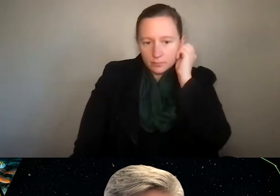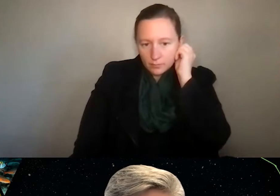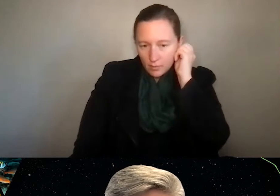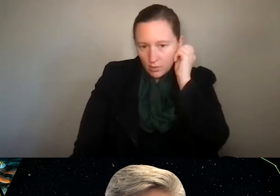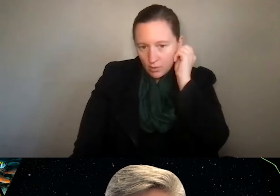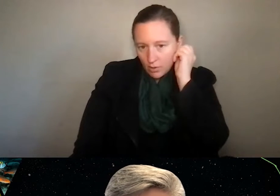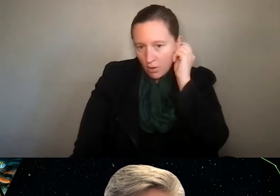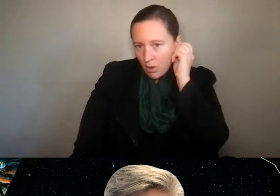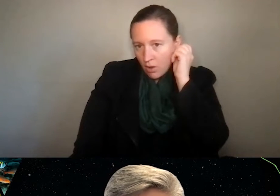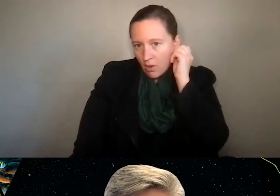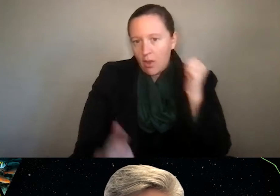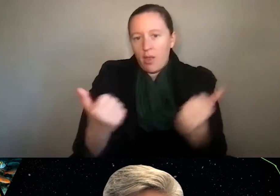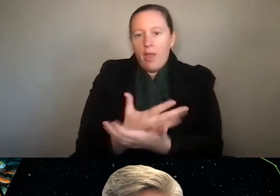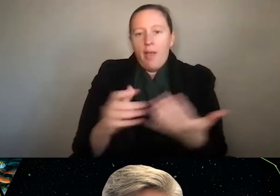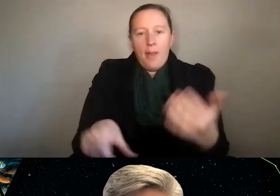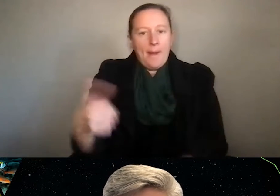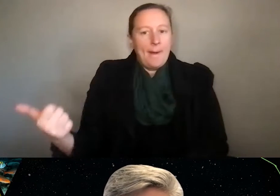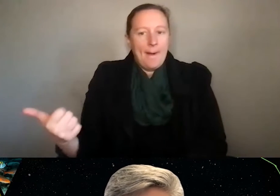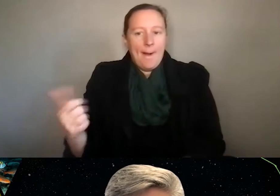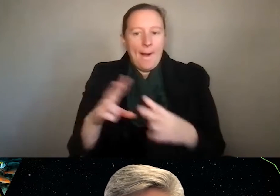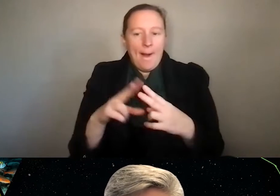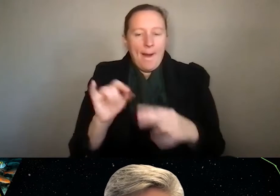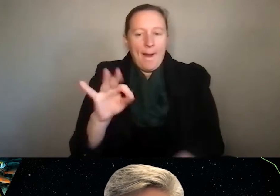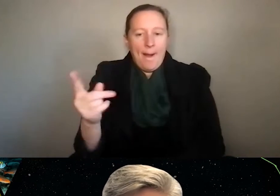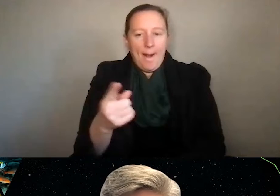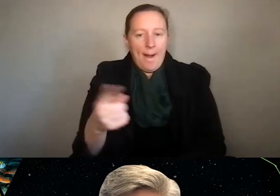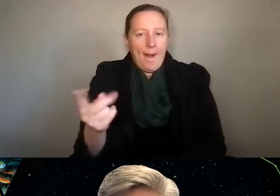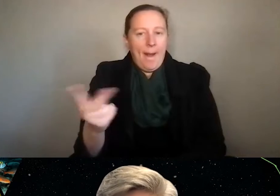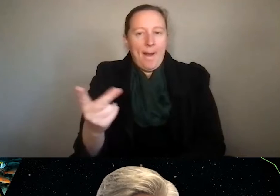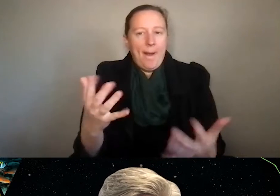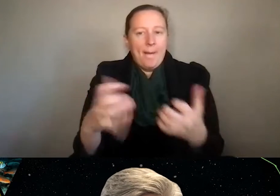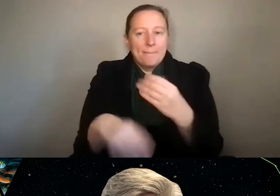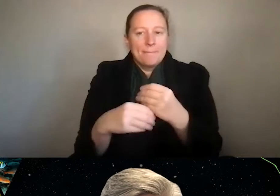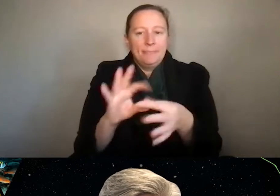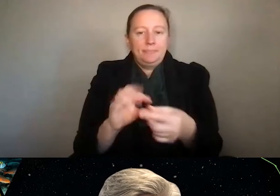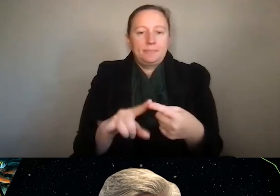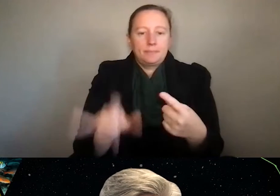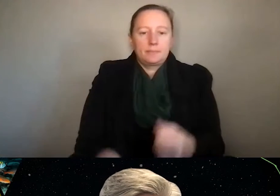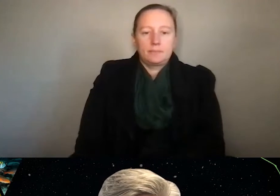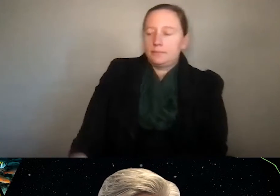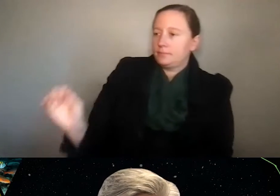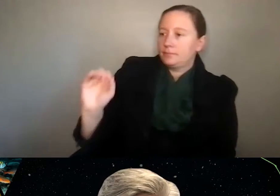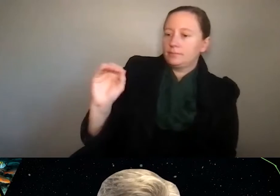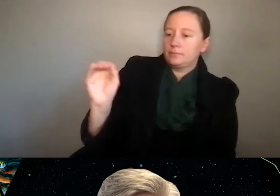Anything else that either of you would like to add about that? Leroy Jones II: No Beth, as you said,